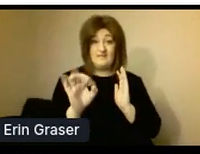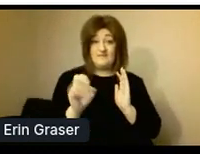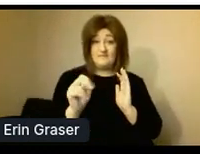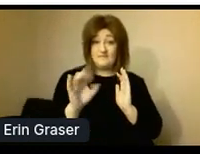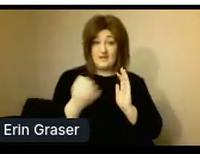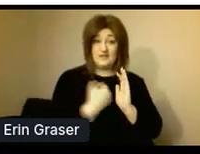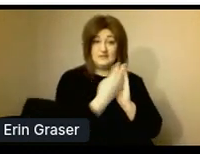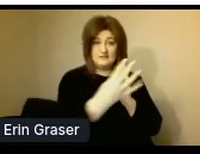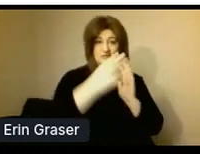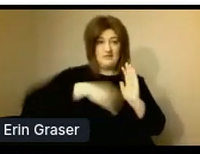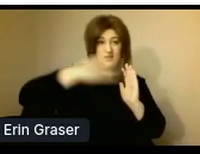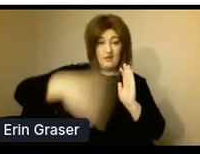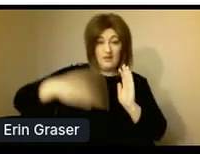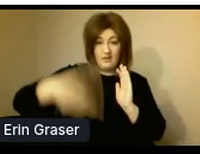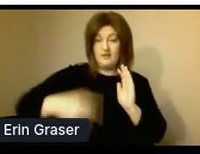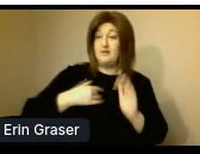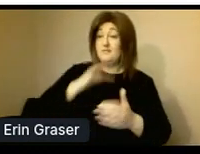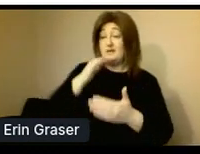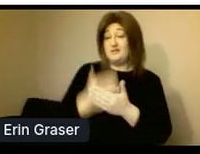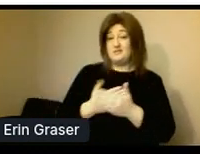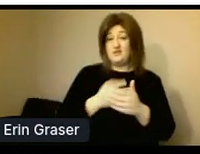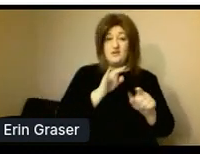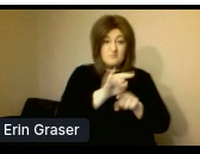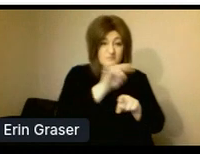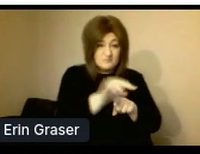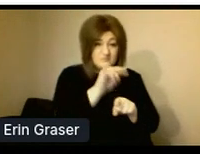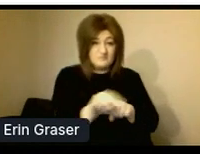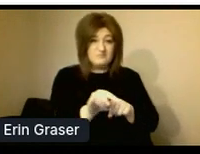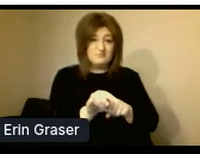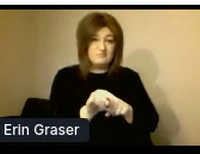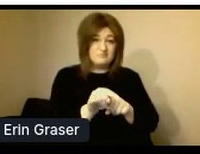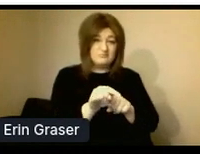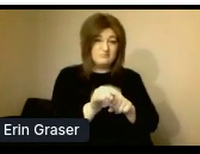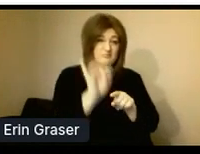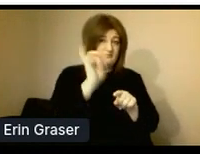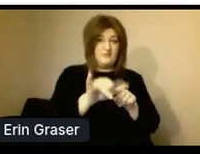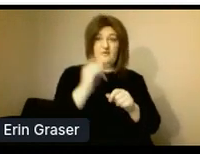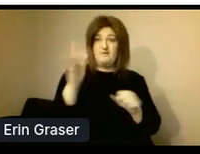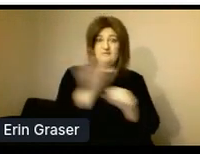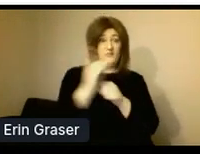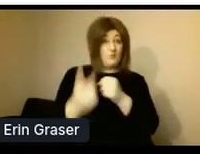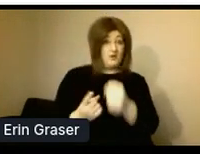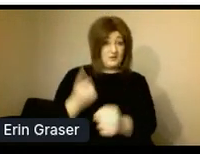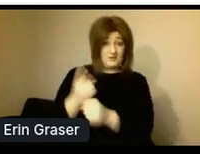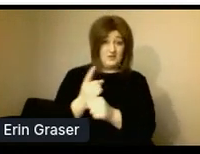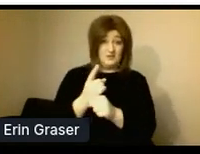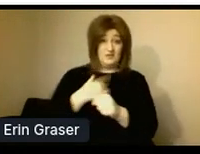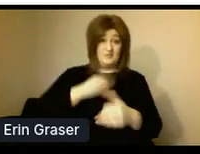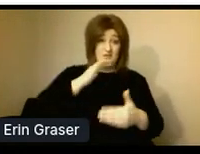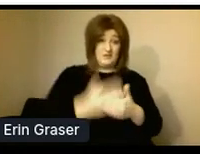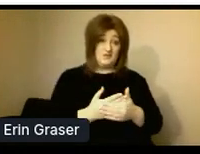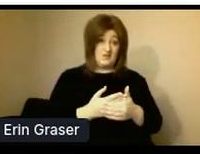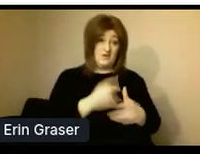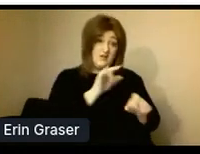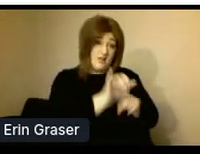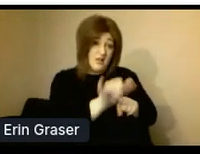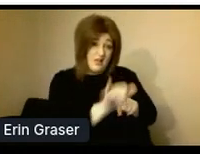My daughter was harassed in school for that entire year. So privilege is being able to move